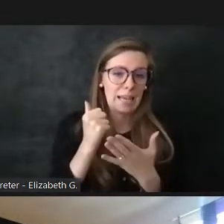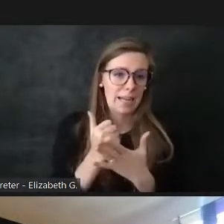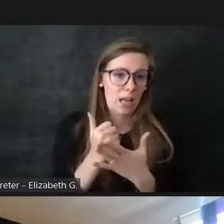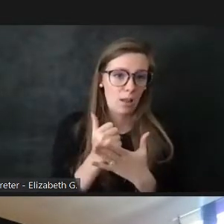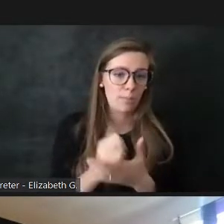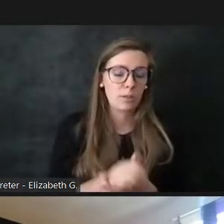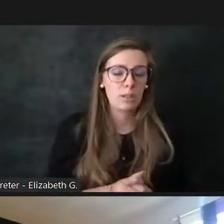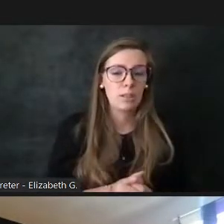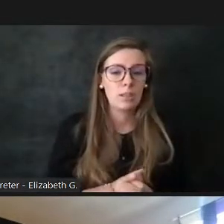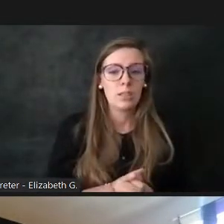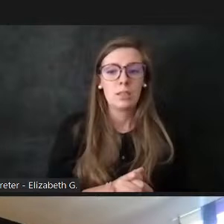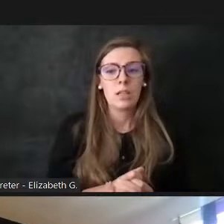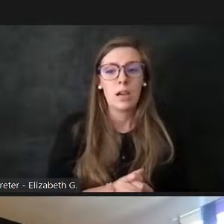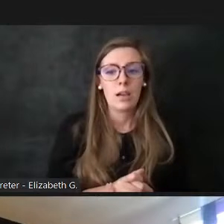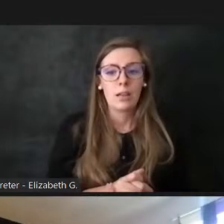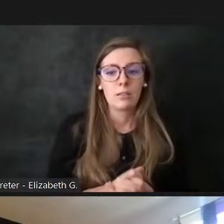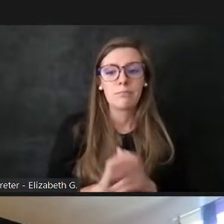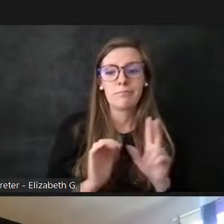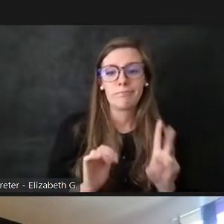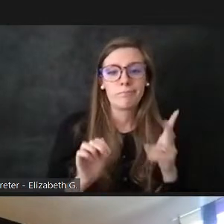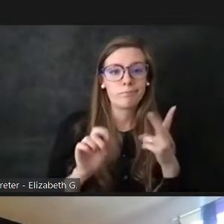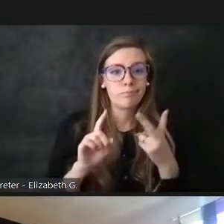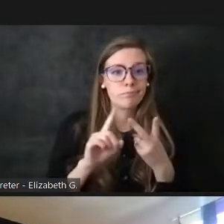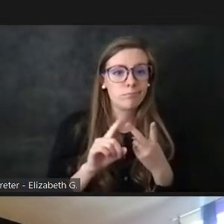And also, the second thing would be in the